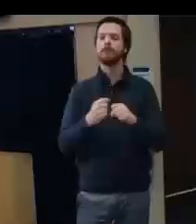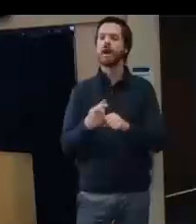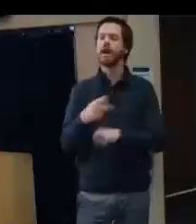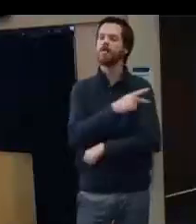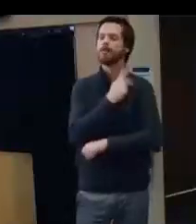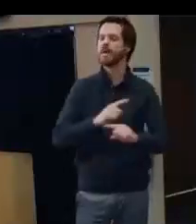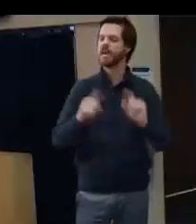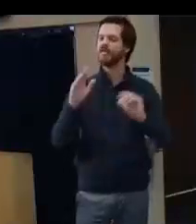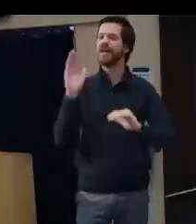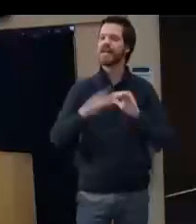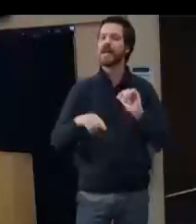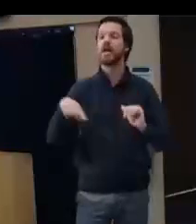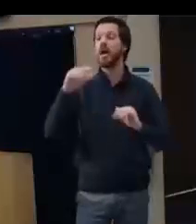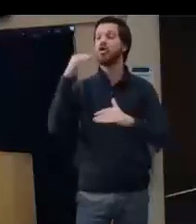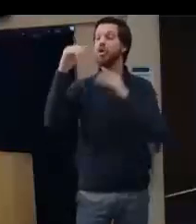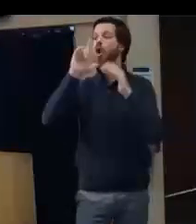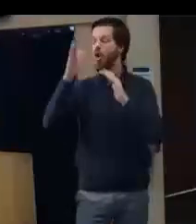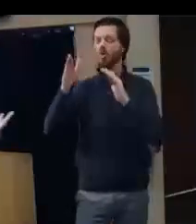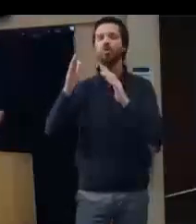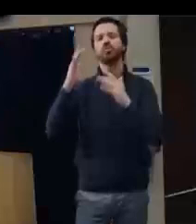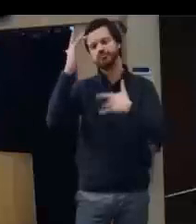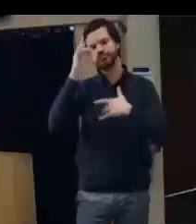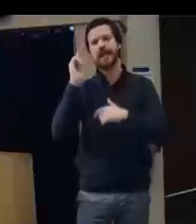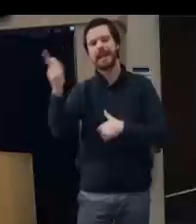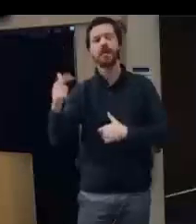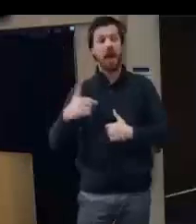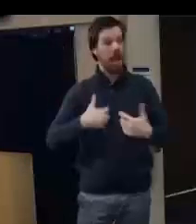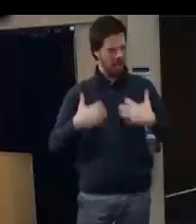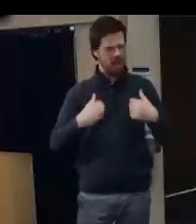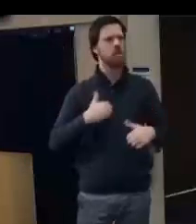than the adult with acquired heart disease who often will say I was healthy my whole life and